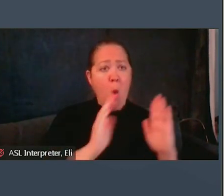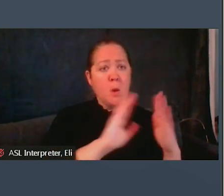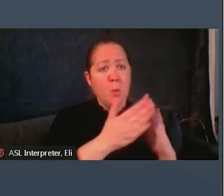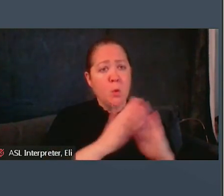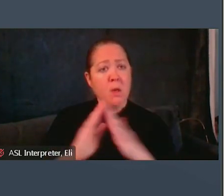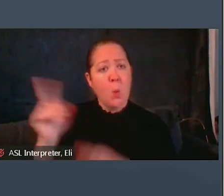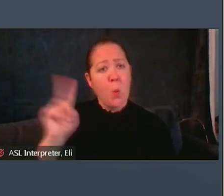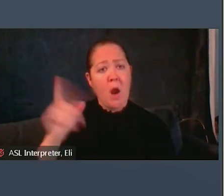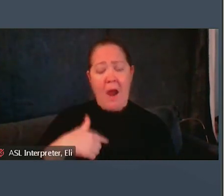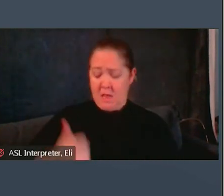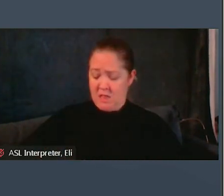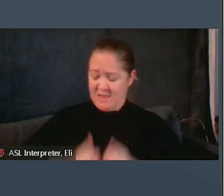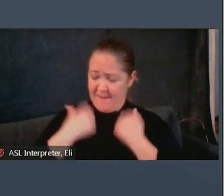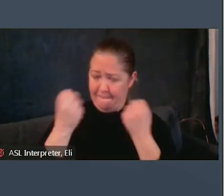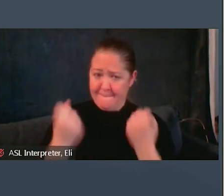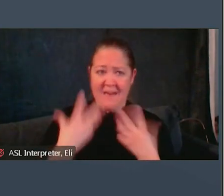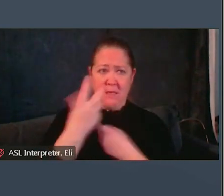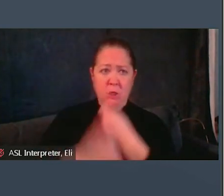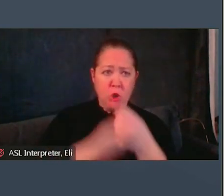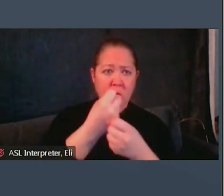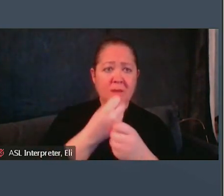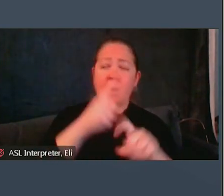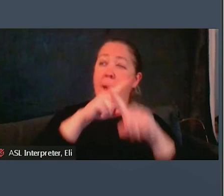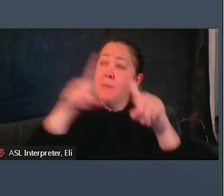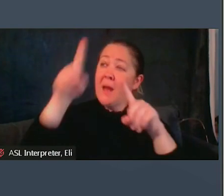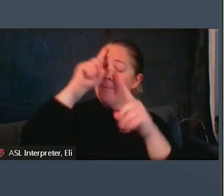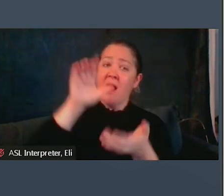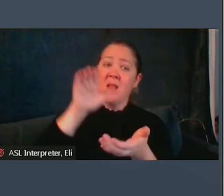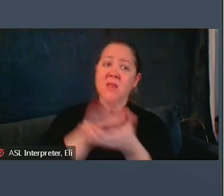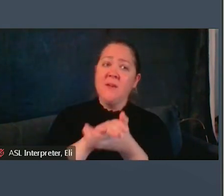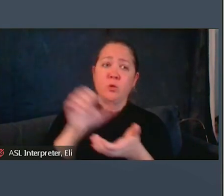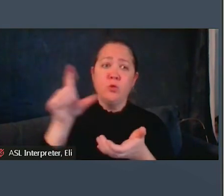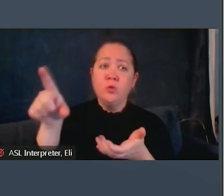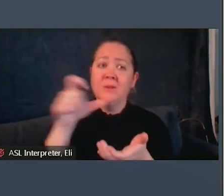but I believe not engaging us on your plans is irresponsible,